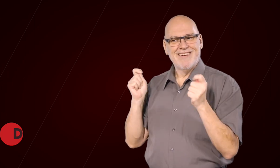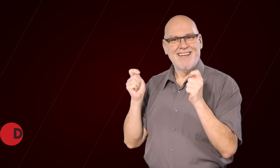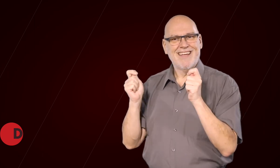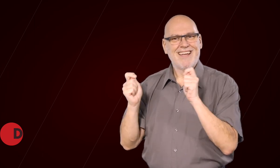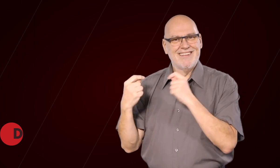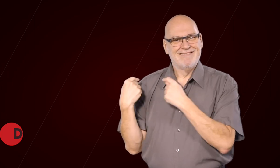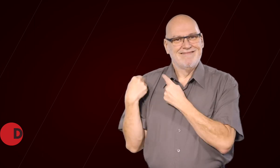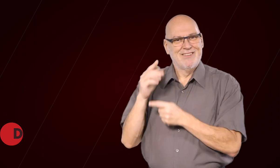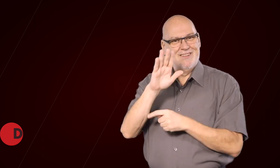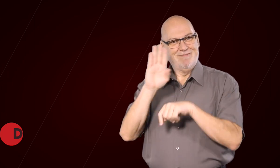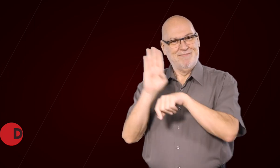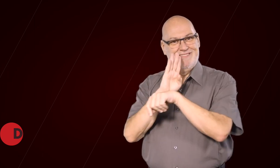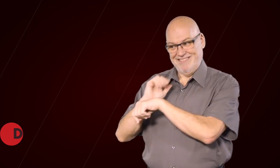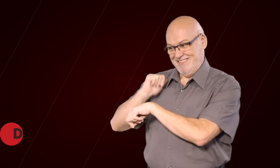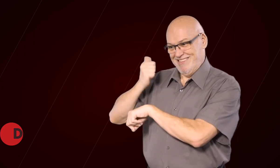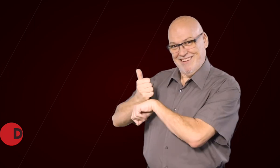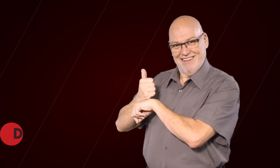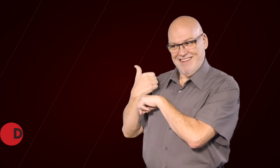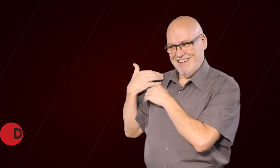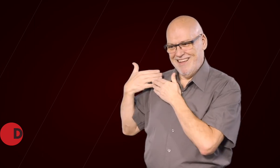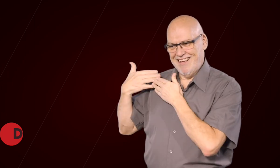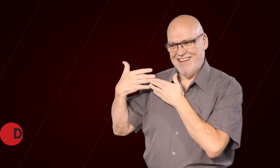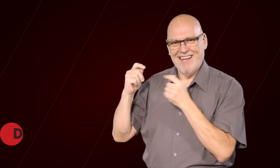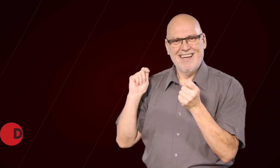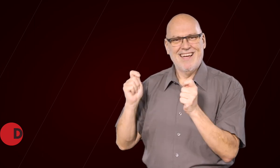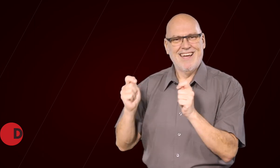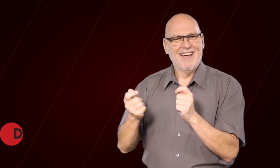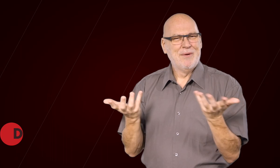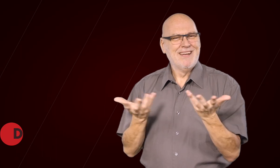over the lifetime of your agency?